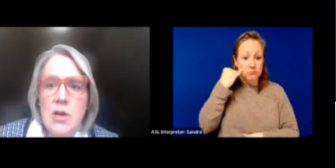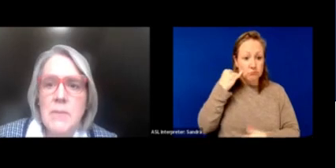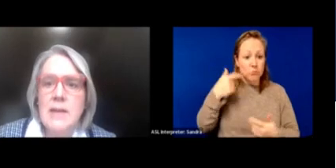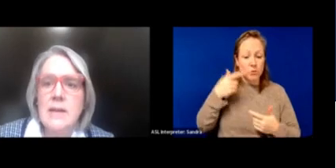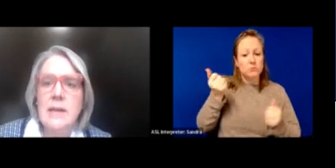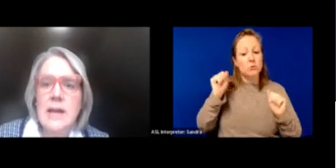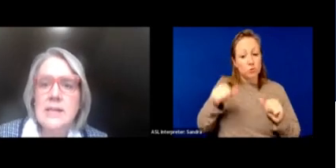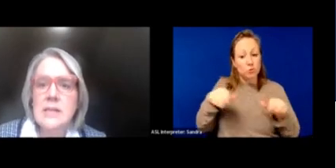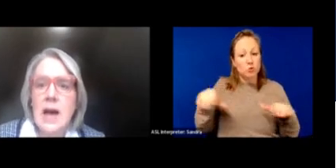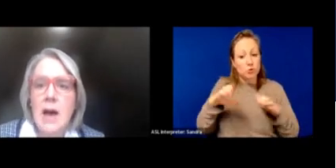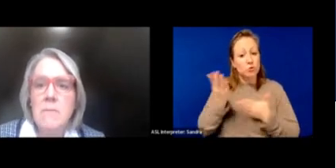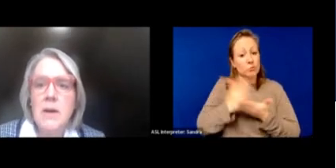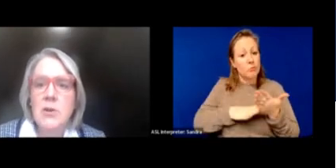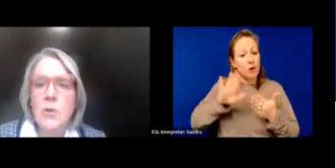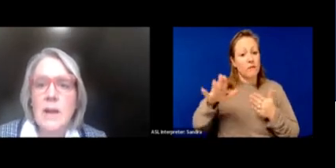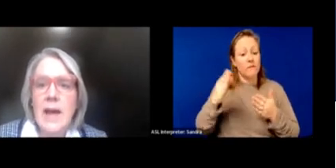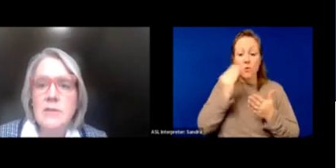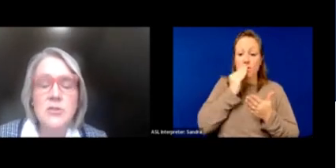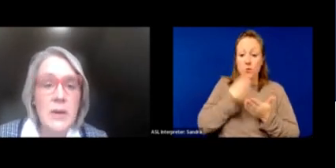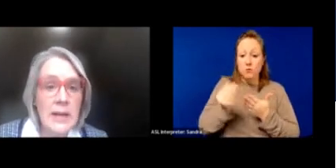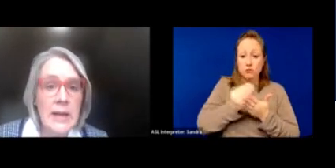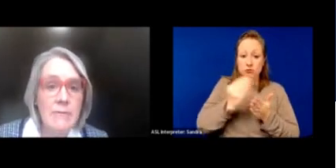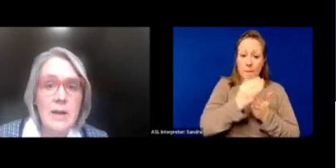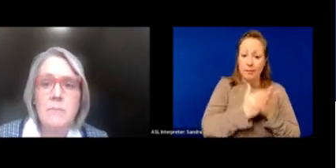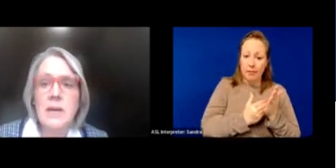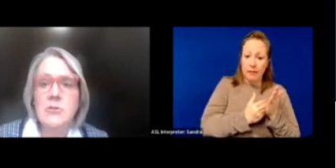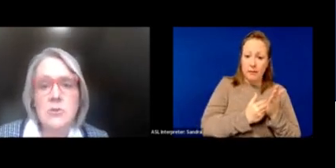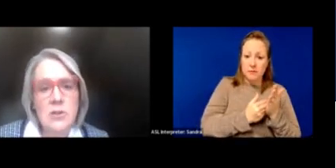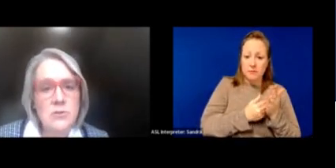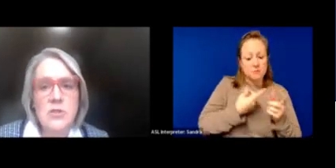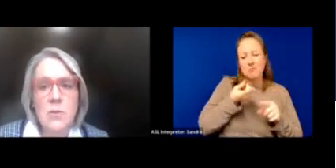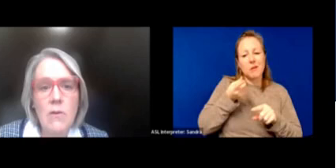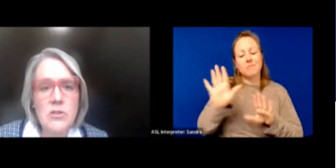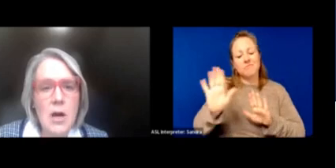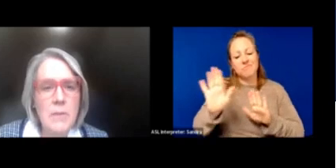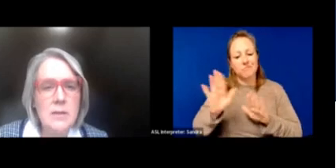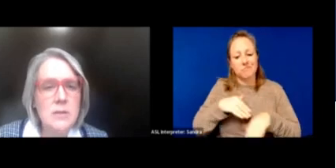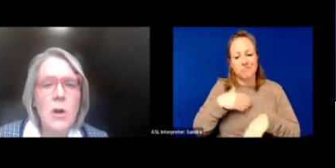shopping lists, but you weren't allowed to do any of it? Because you can do all the shopping. So